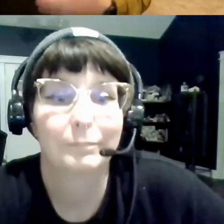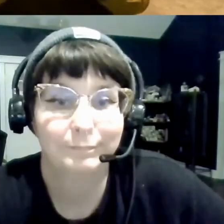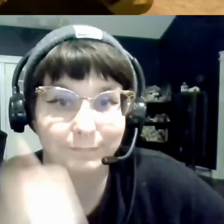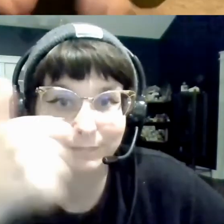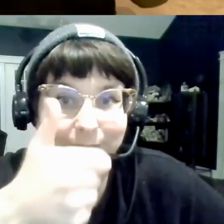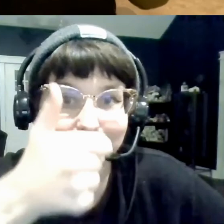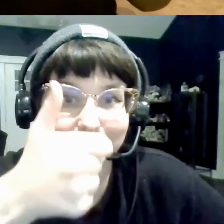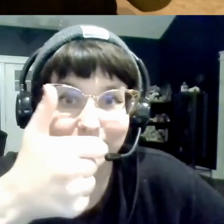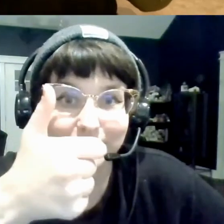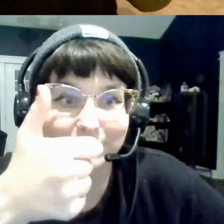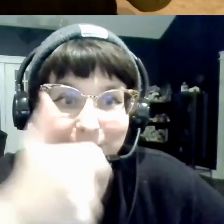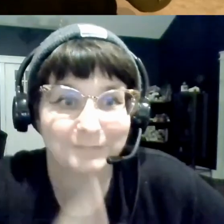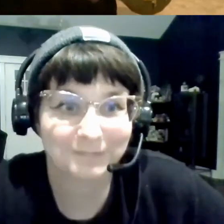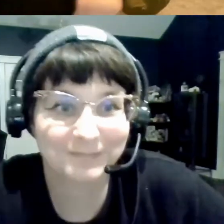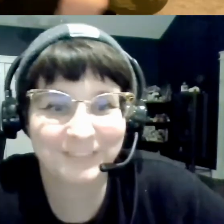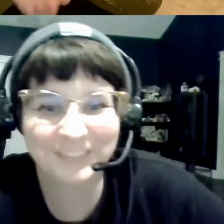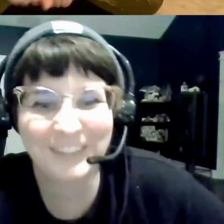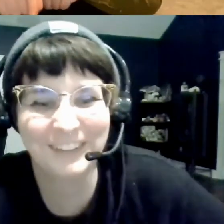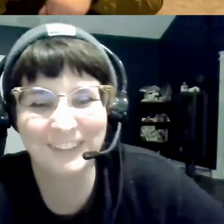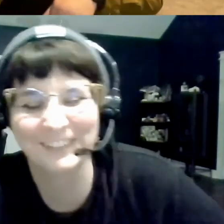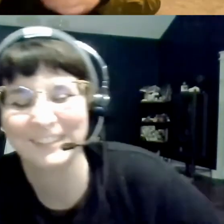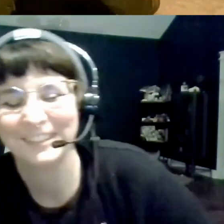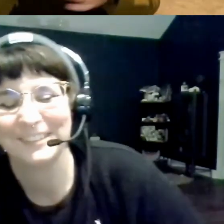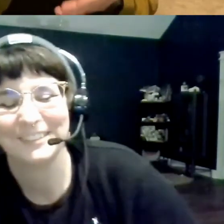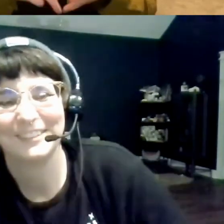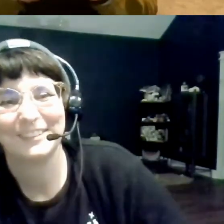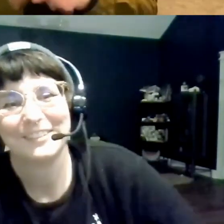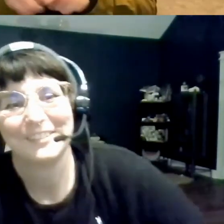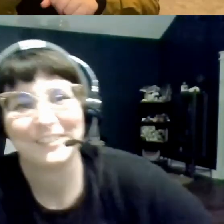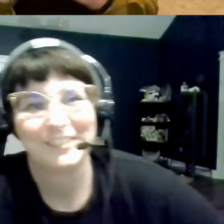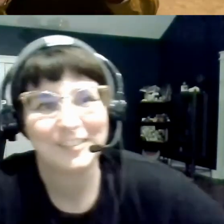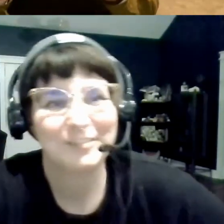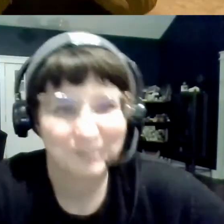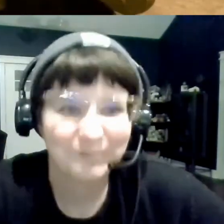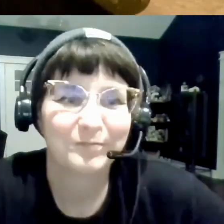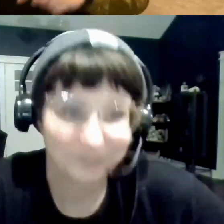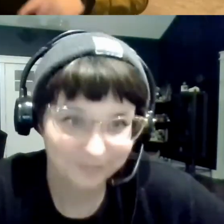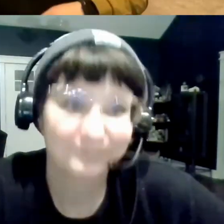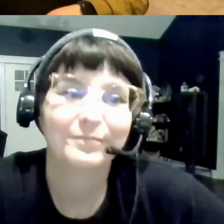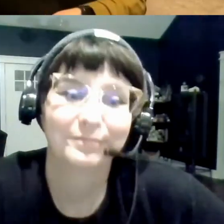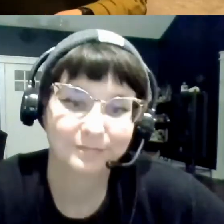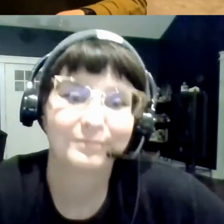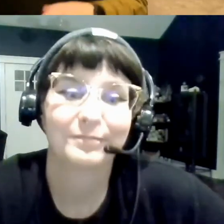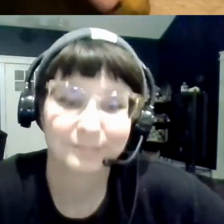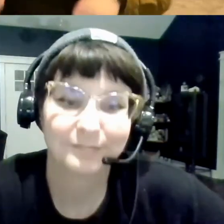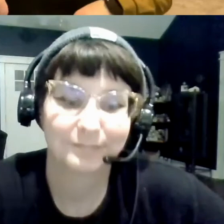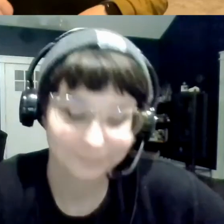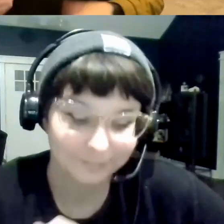now I've kind of forced your hand to it, sorry, but feel free to send them to me or to Caleb,